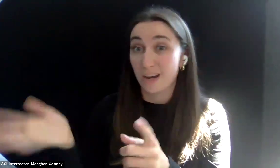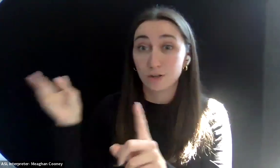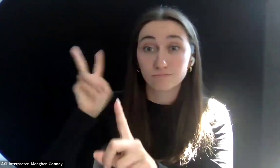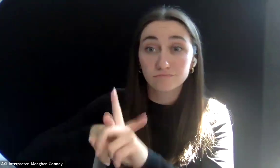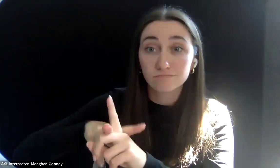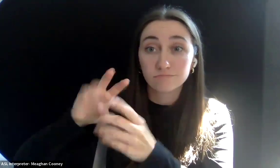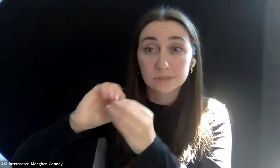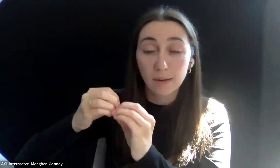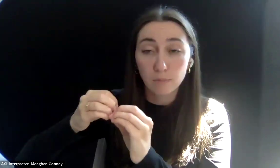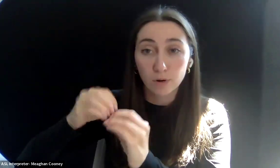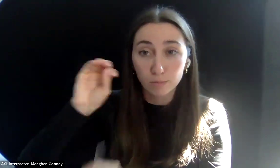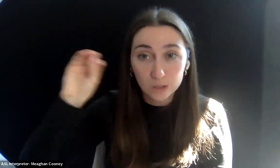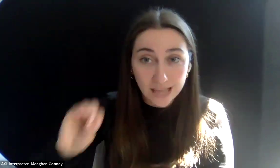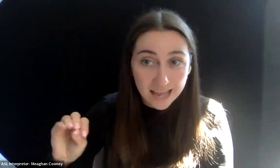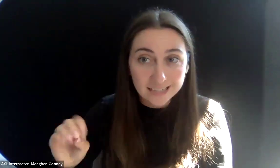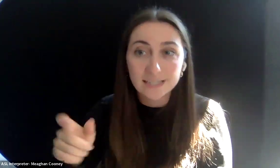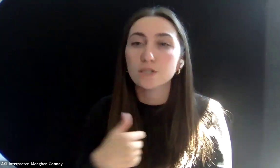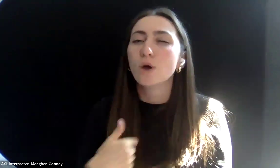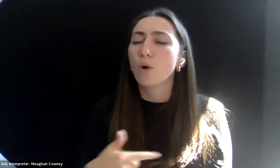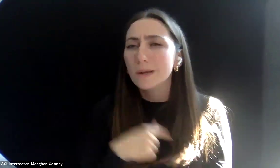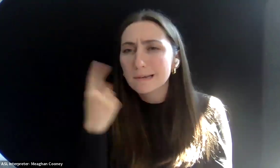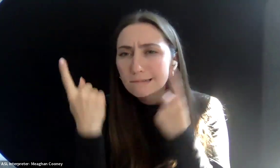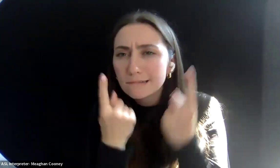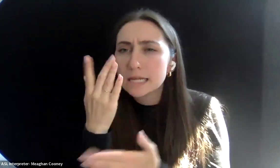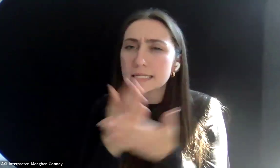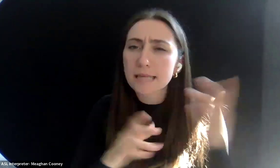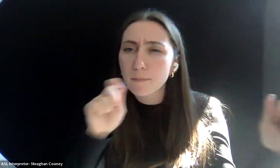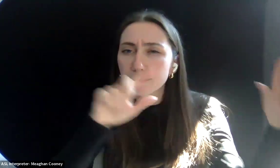So we are looking at some frameworks like that to provide